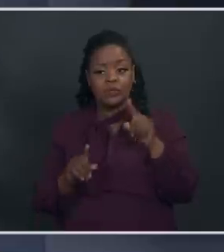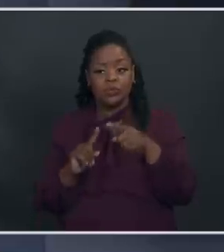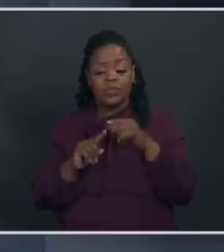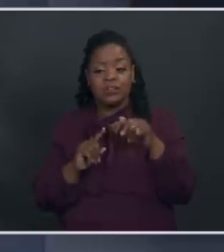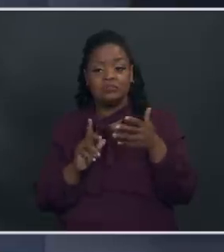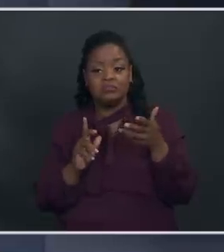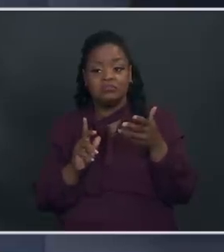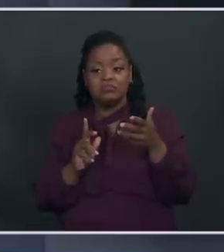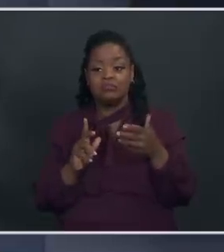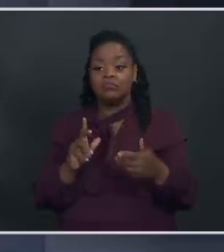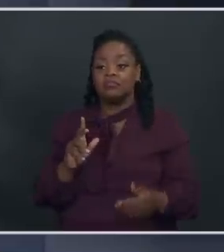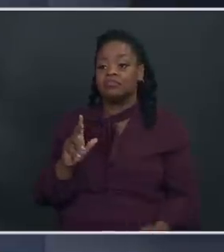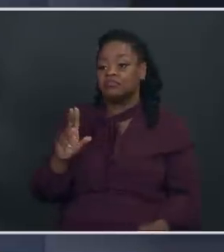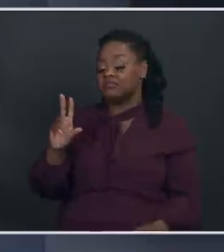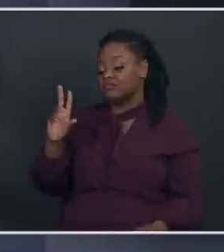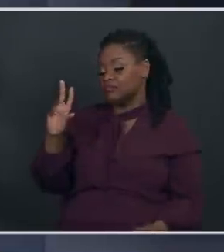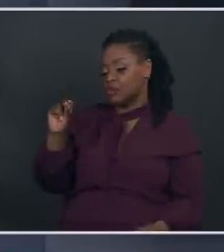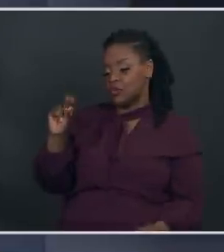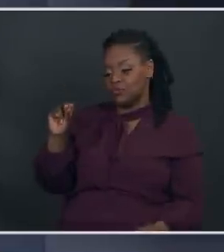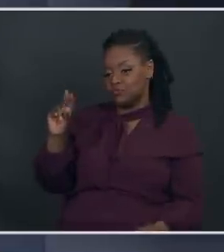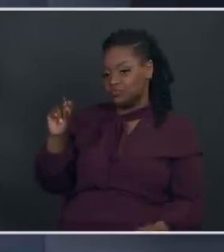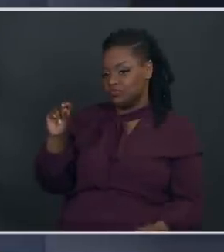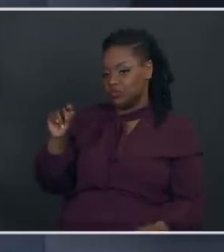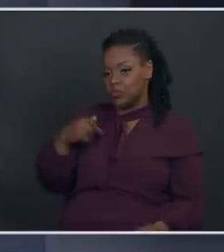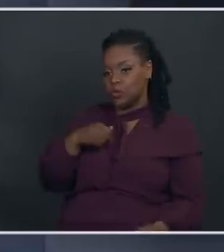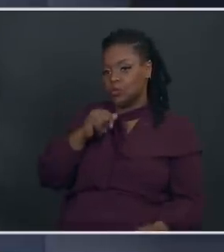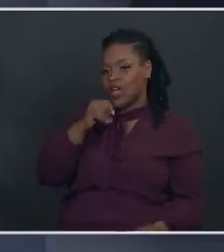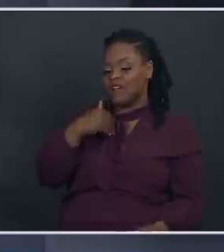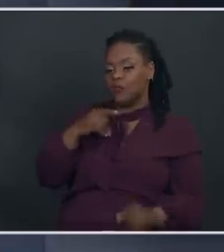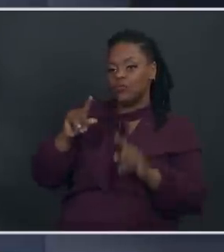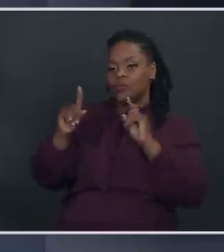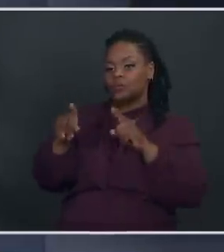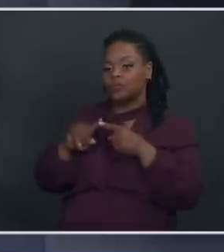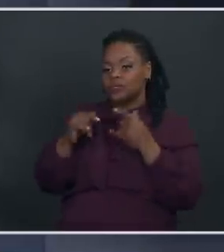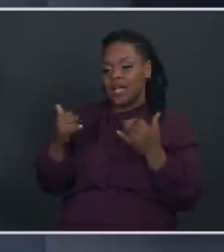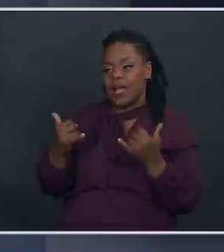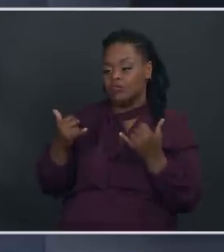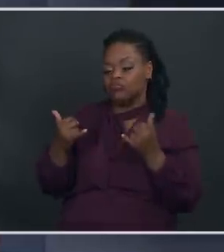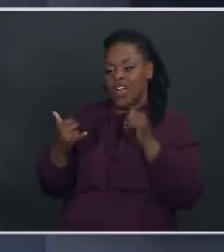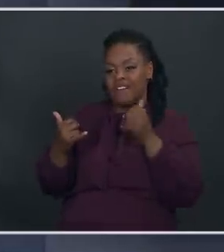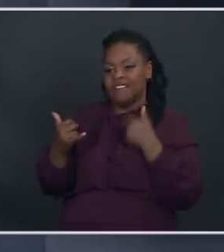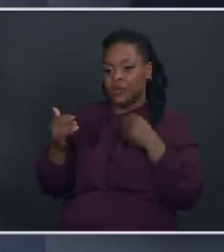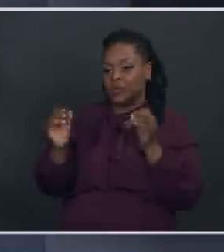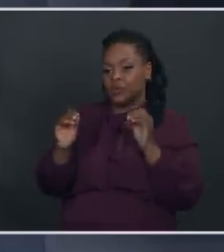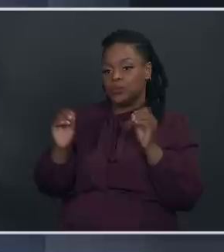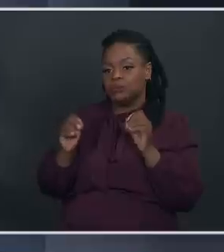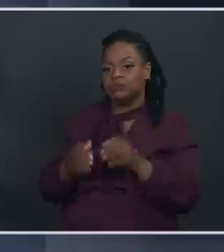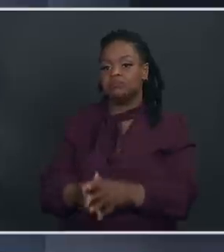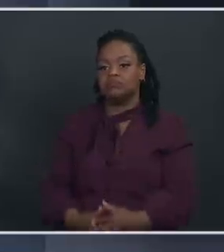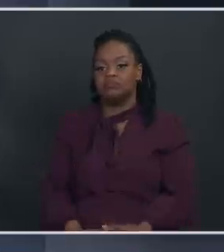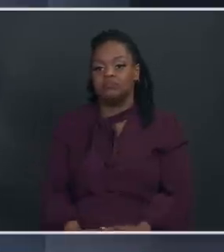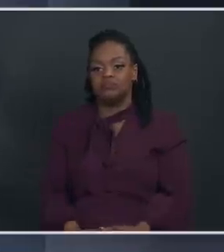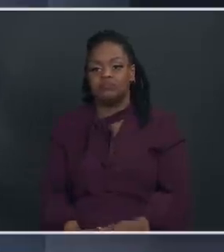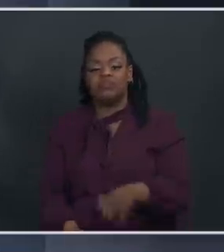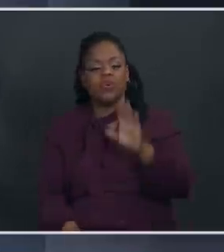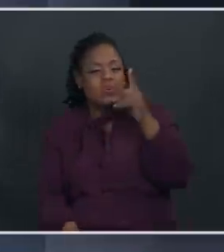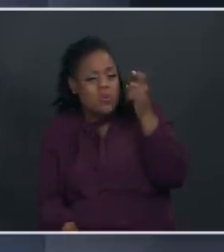And I'm not going to speak further about her, I think, in this briefing room. The Press: Okay. And -- Ms. Psaki: Oh, go ahead. The Press: One more, if you don't mind. Just kind of -- a little bit of a housekeeping.